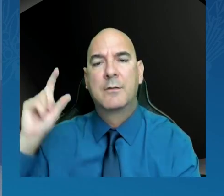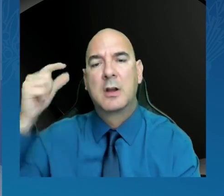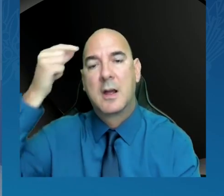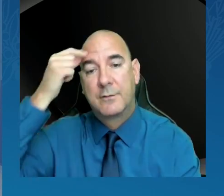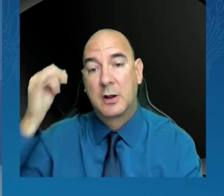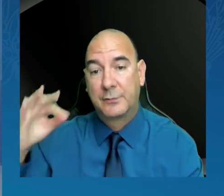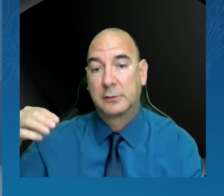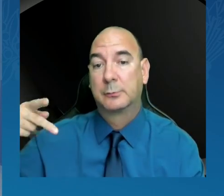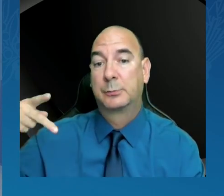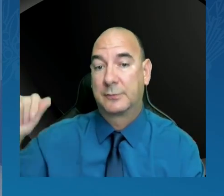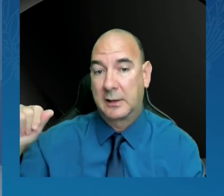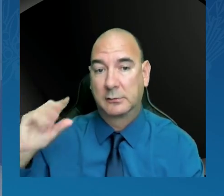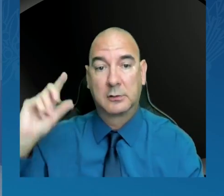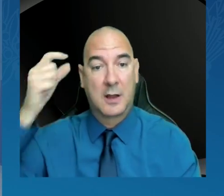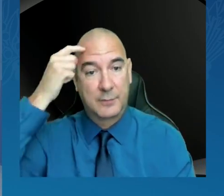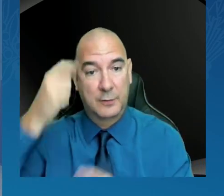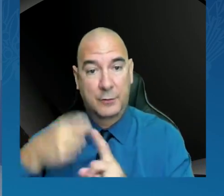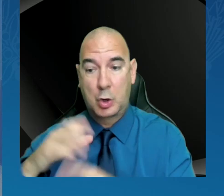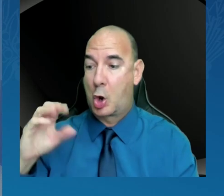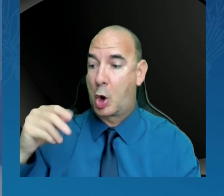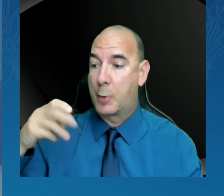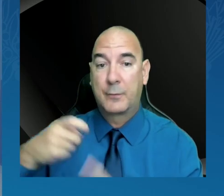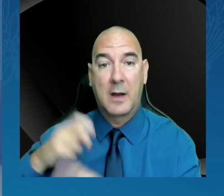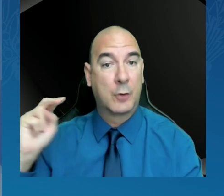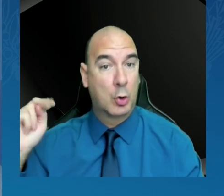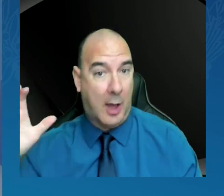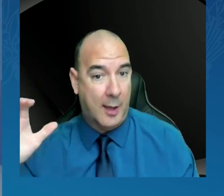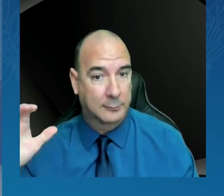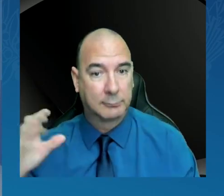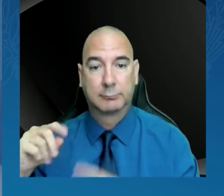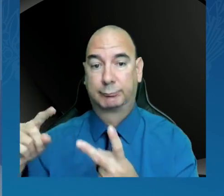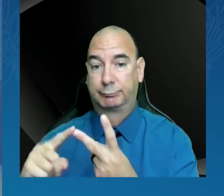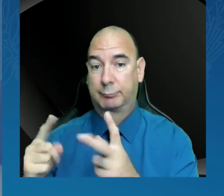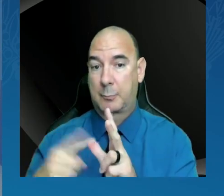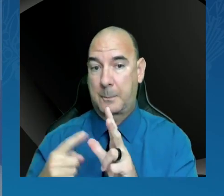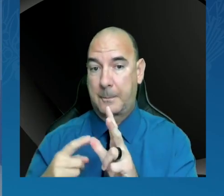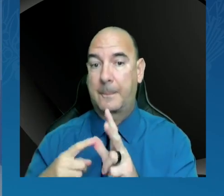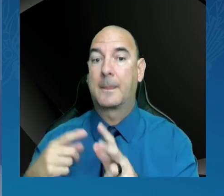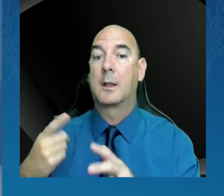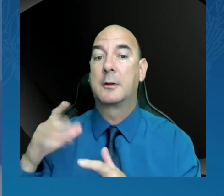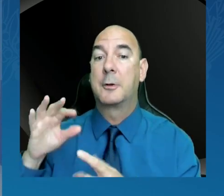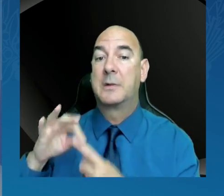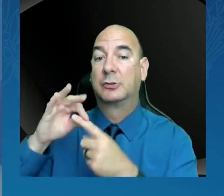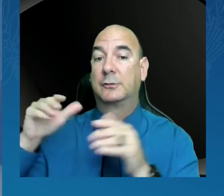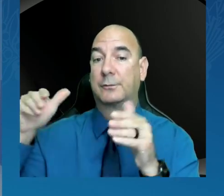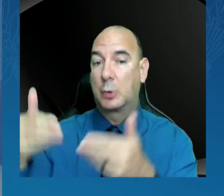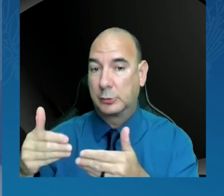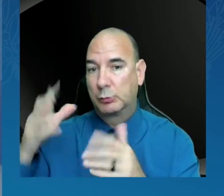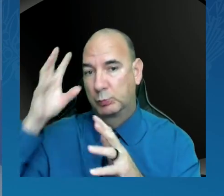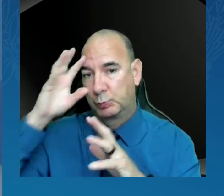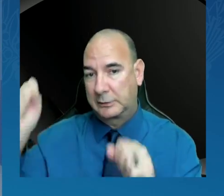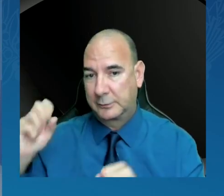Second, we will do a special focus on a presidential and vice presidential call to action on ensuring